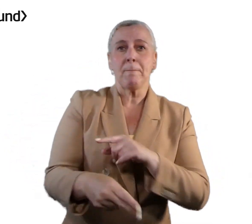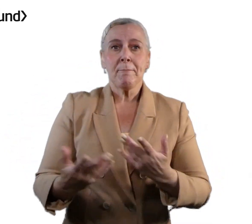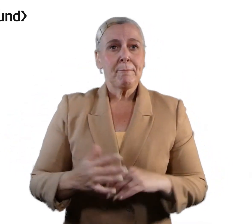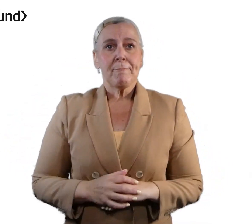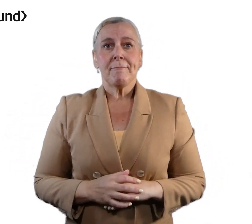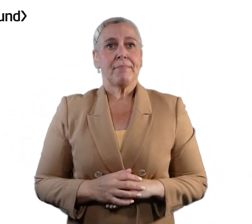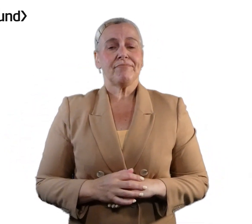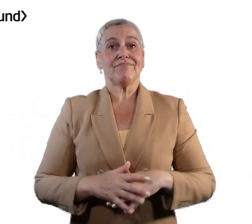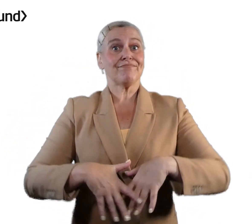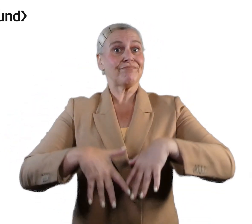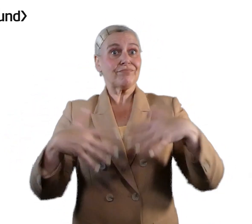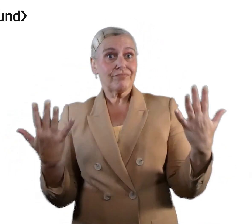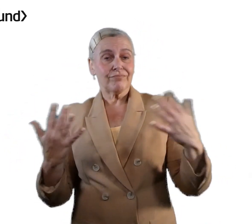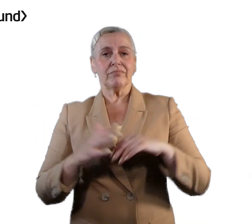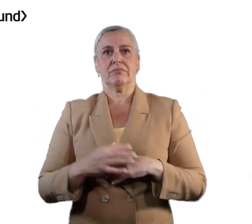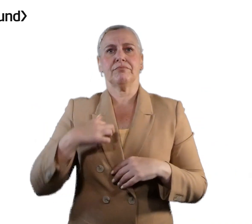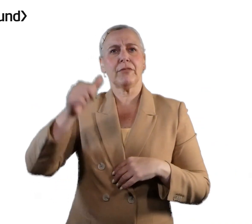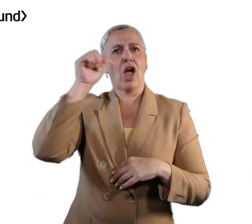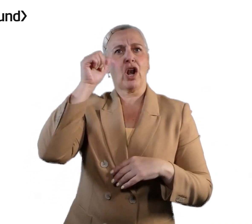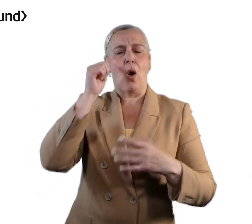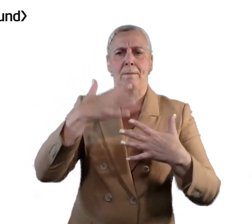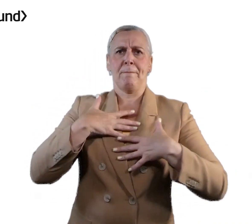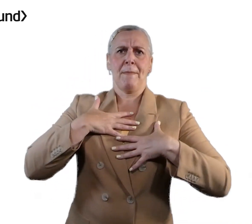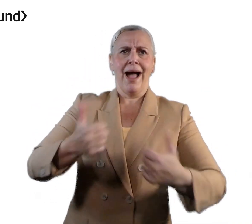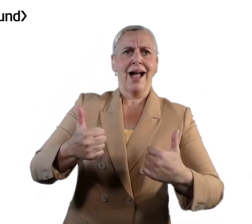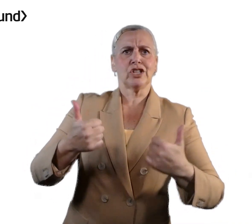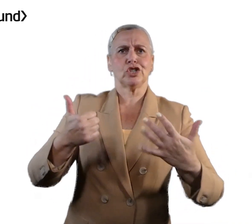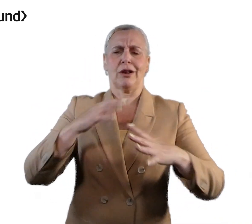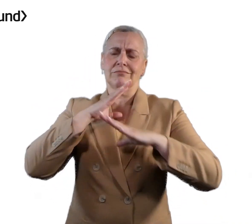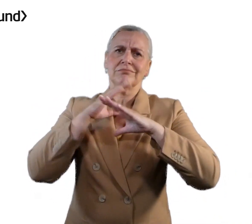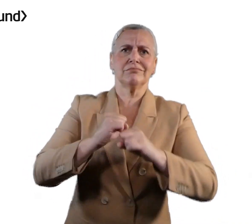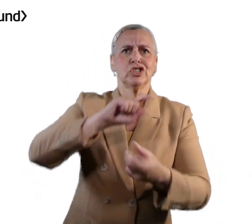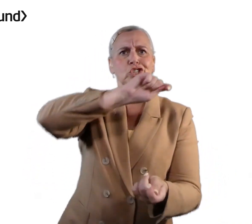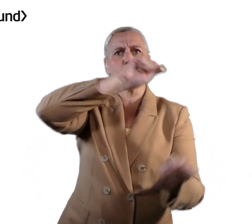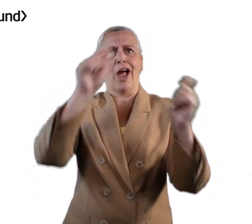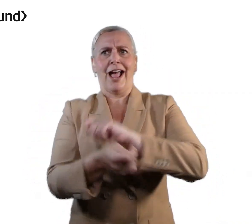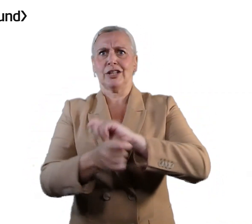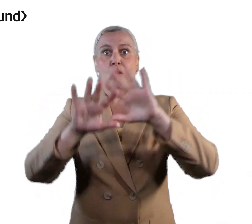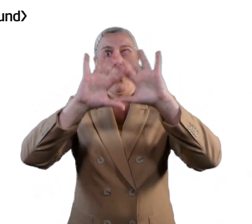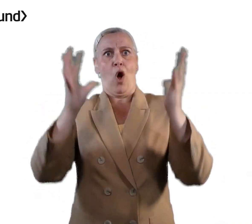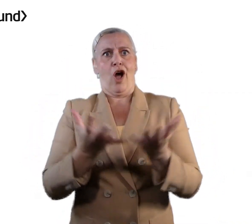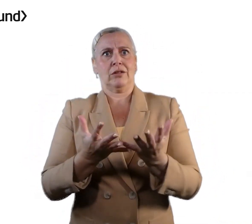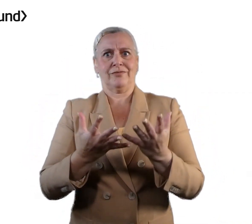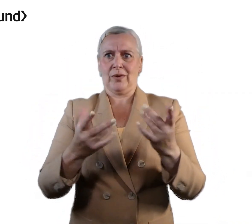However, I know that the passion and commitment to change the world with and